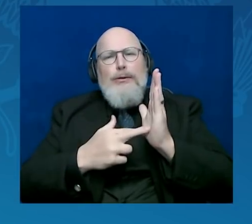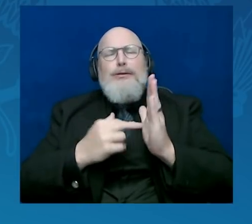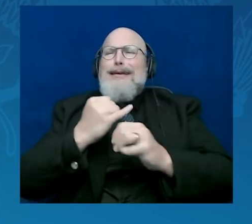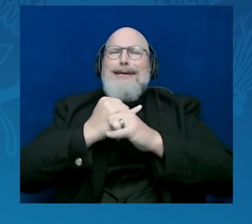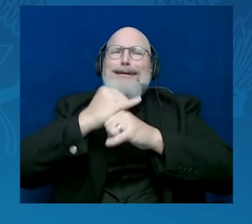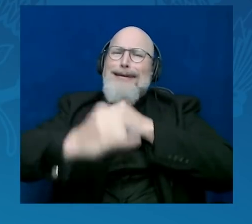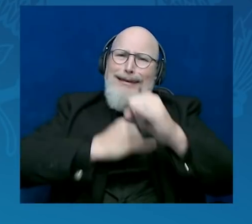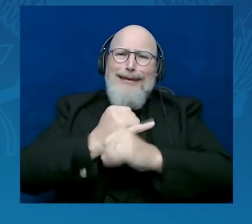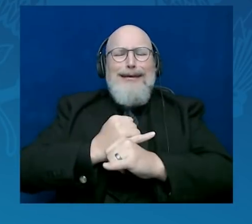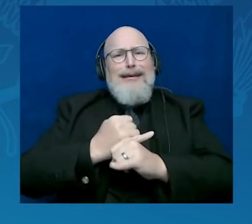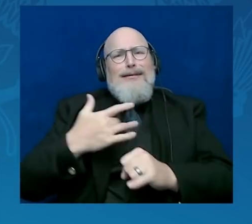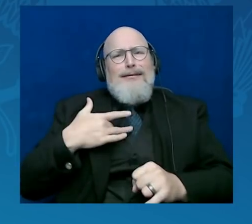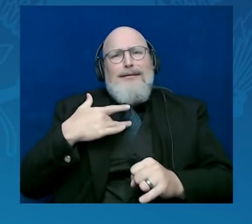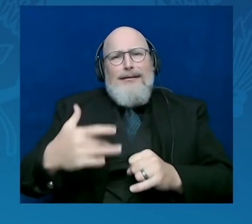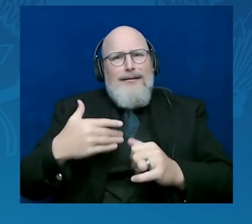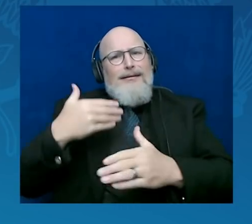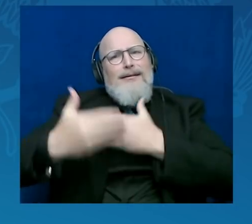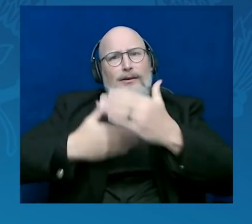In the face of Russian aggression,